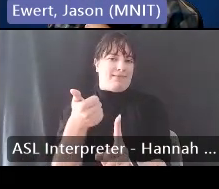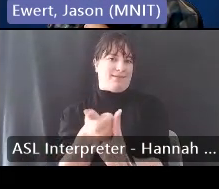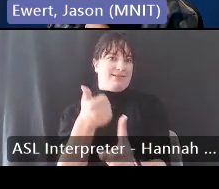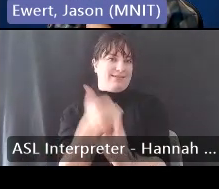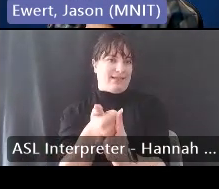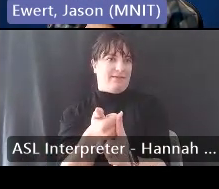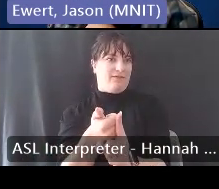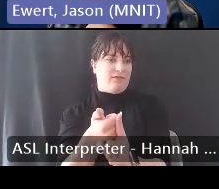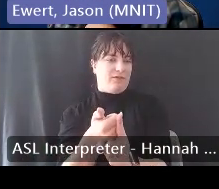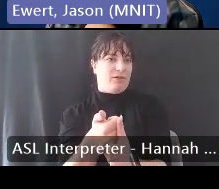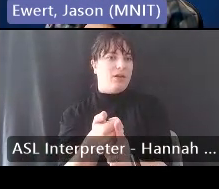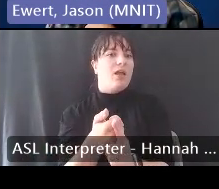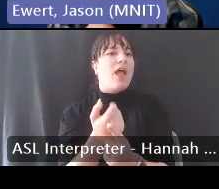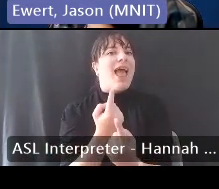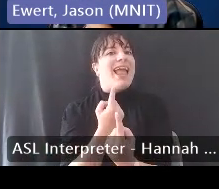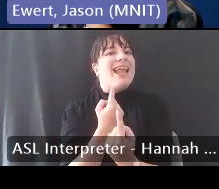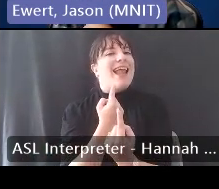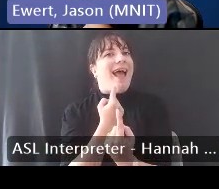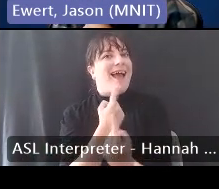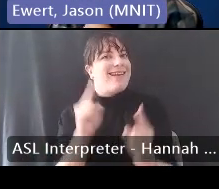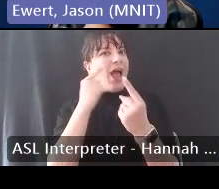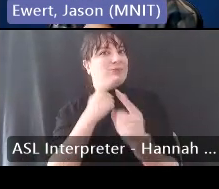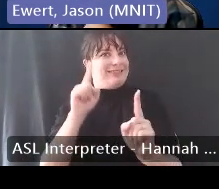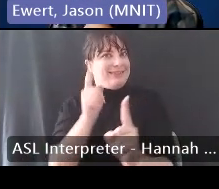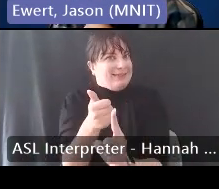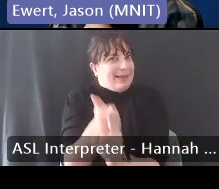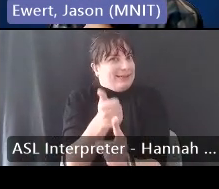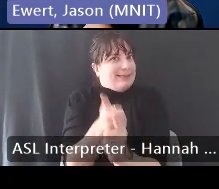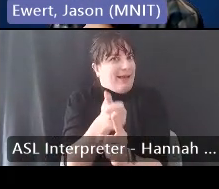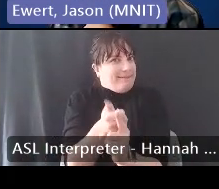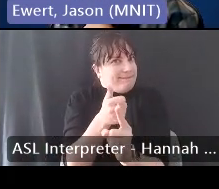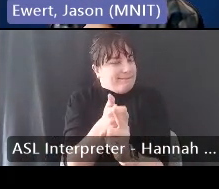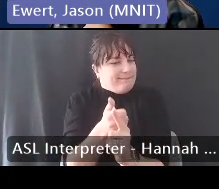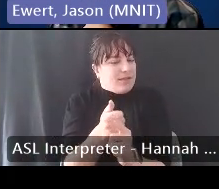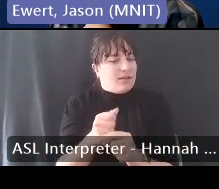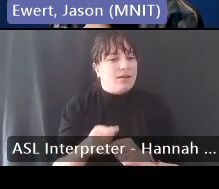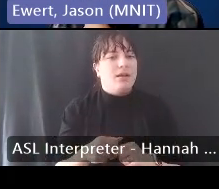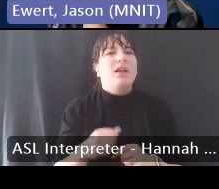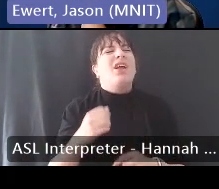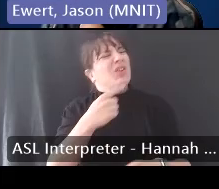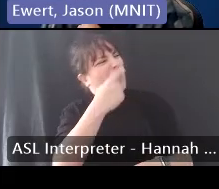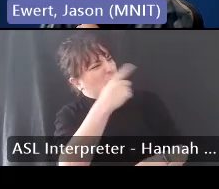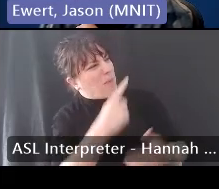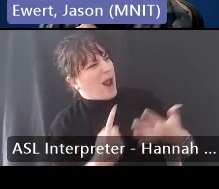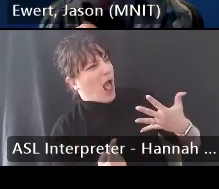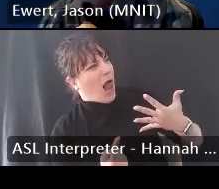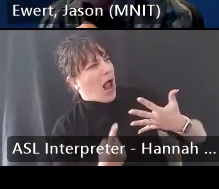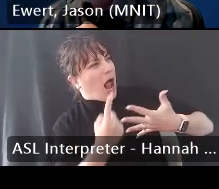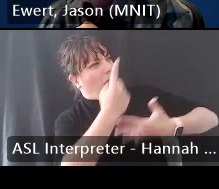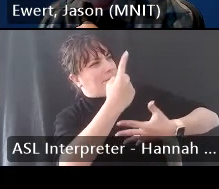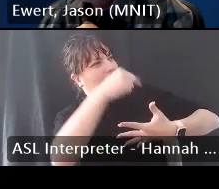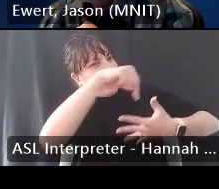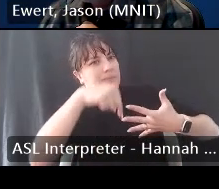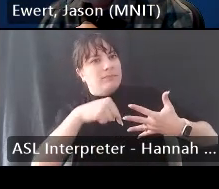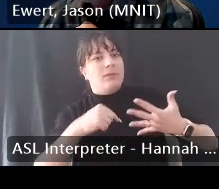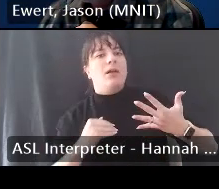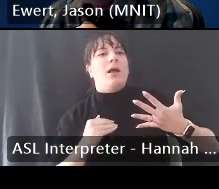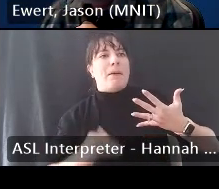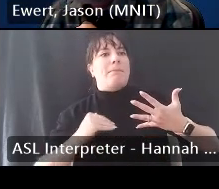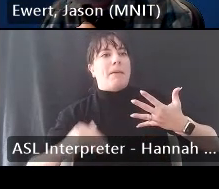As I arrow down, it says application. If you arrow back up and arrow down again? Tab panel end. Visited same page links.